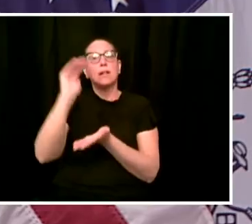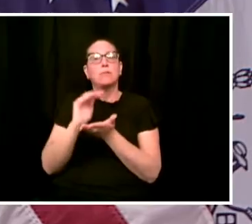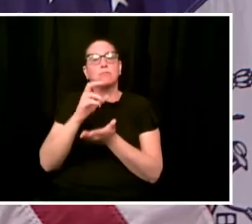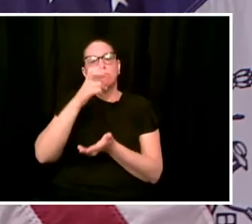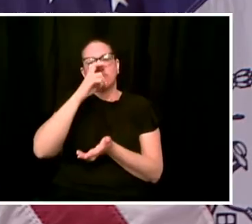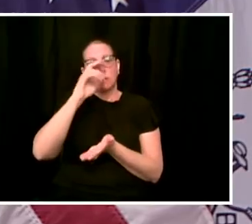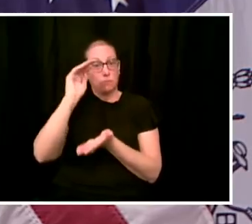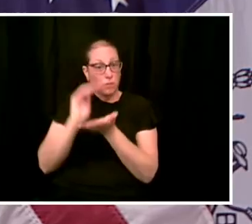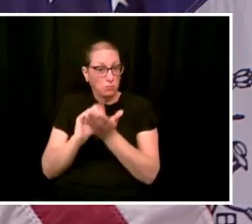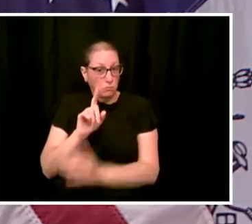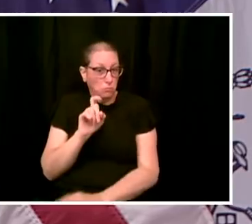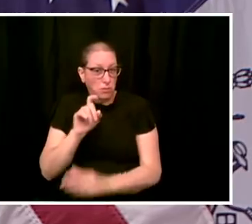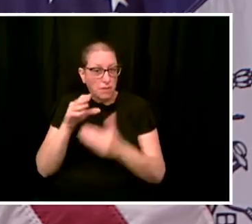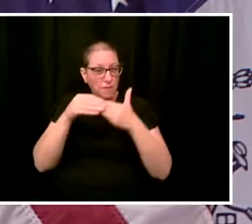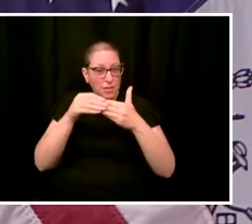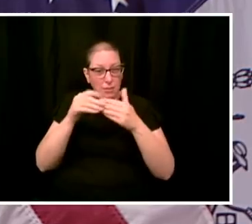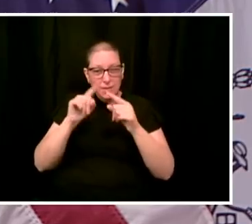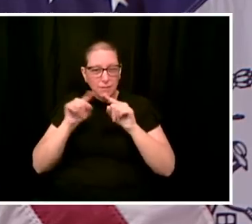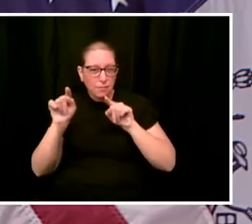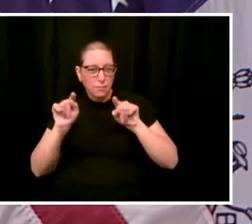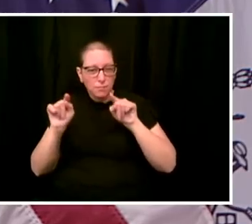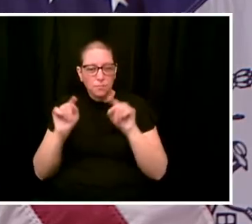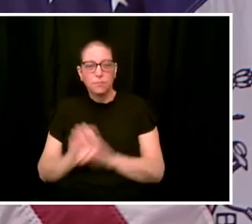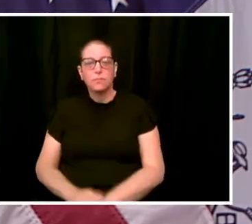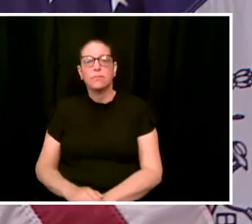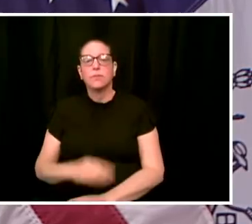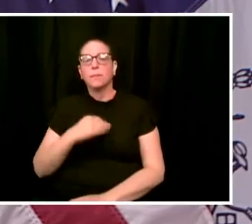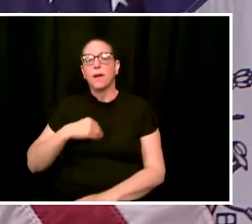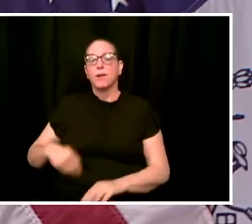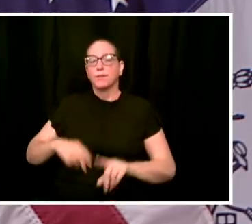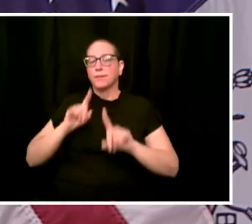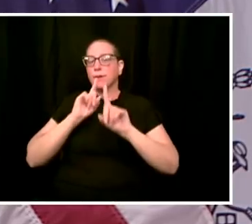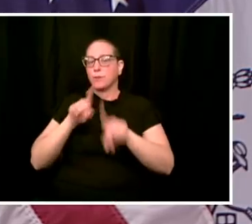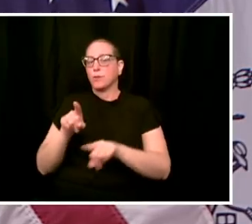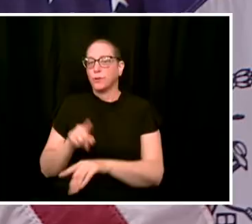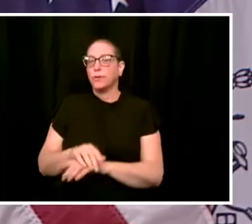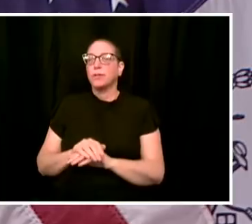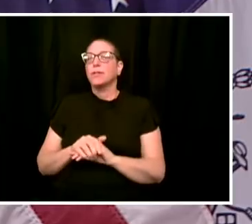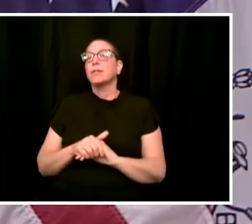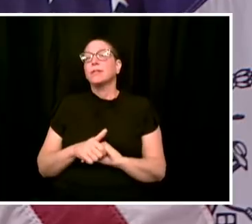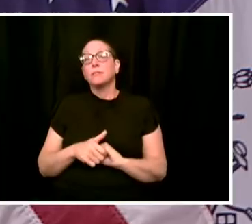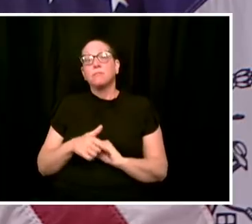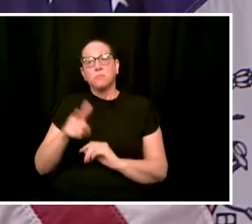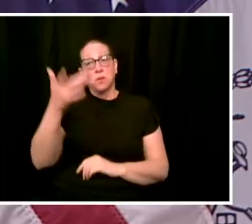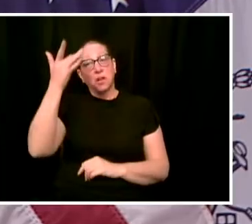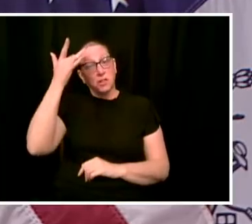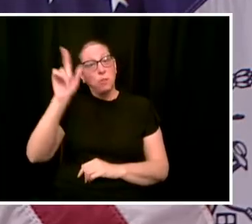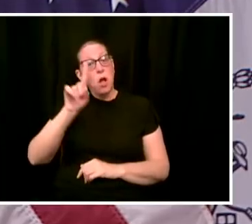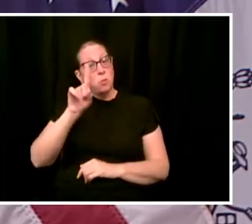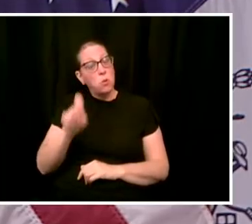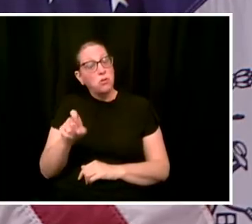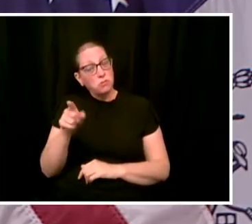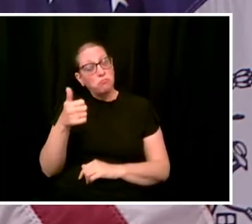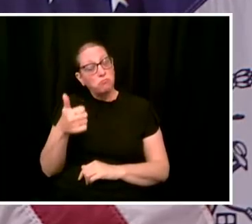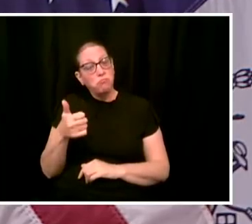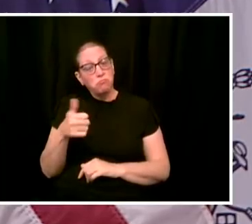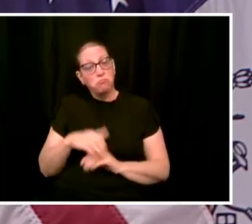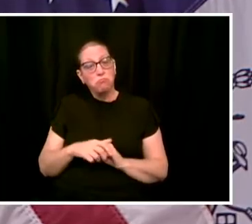AMOUNT OF FREEDOM, IF YOU WILL, THAT THEY CAGON ABOUT THE CITY? IT IS A VERY